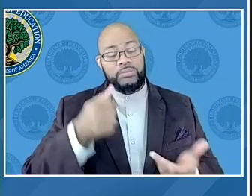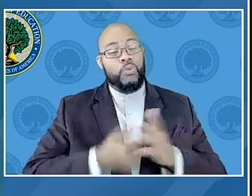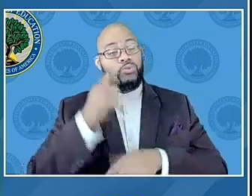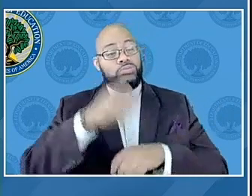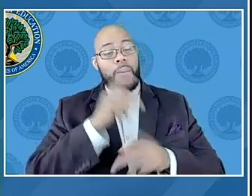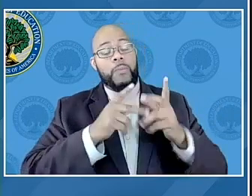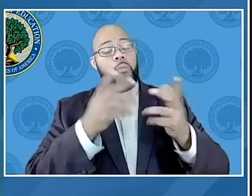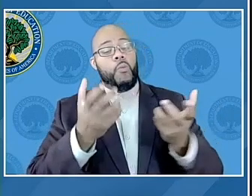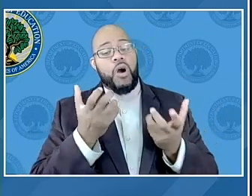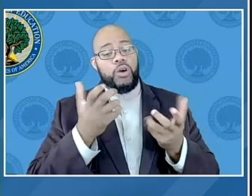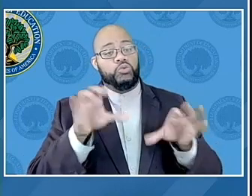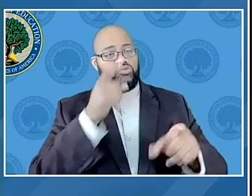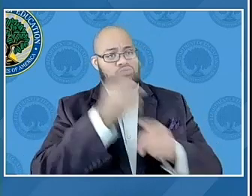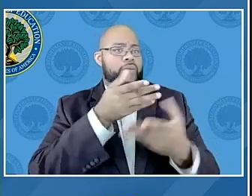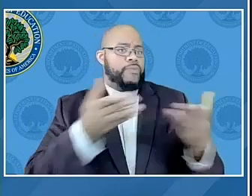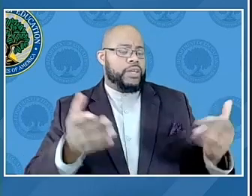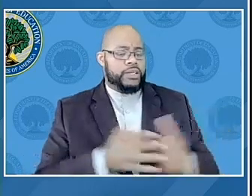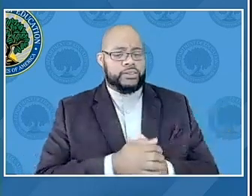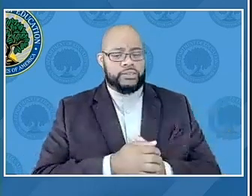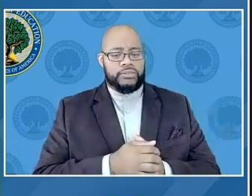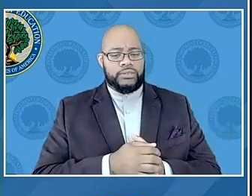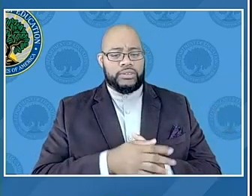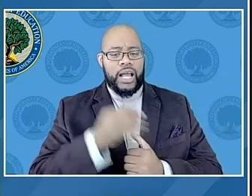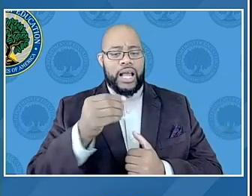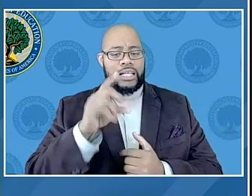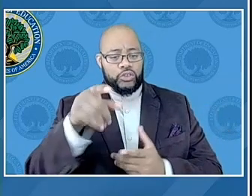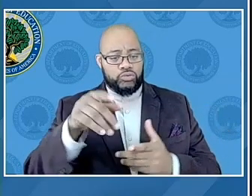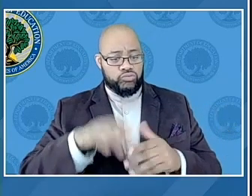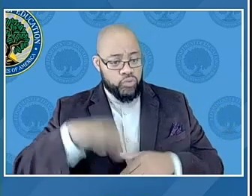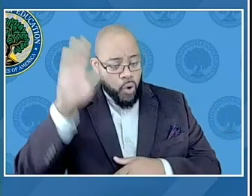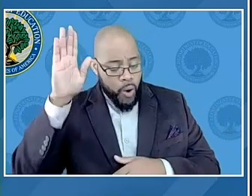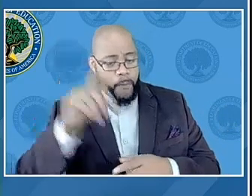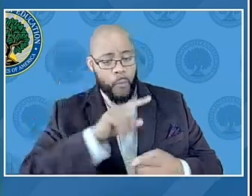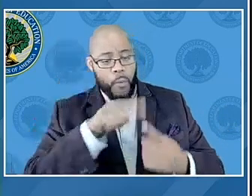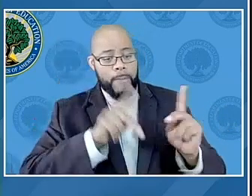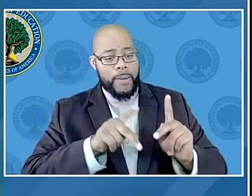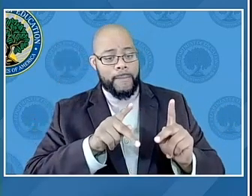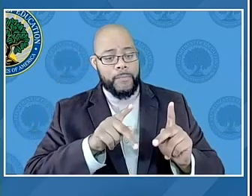the right thing. And did you grow up when people- when the states were cutting